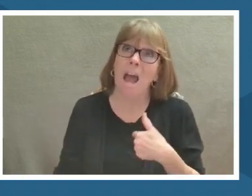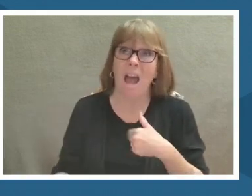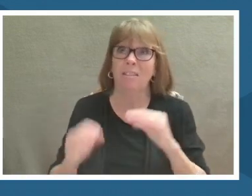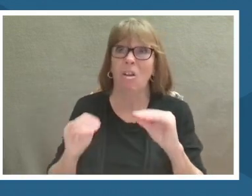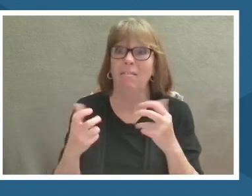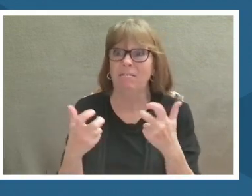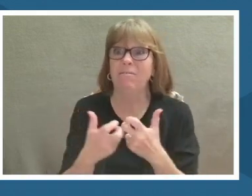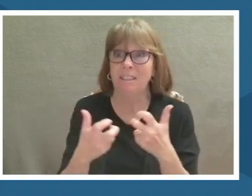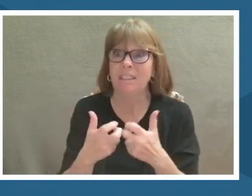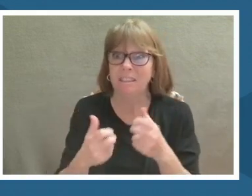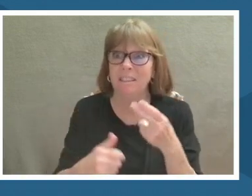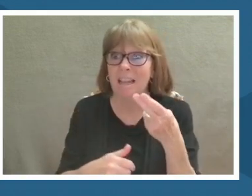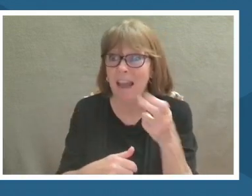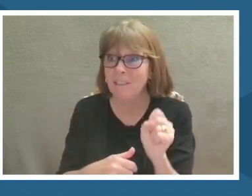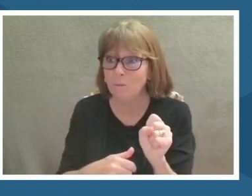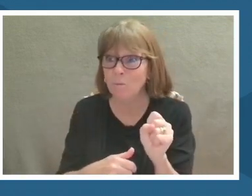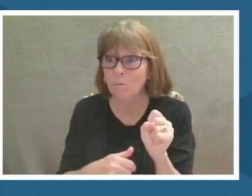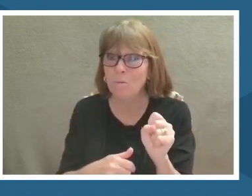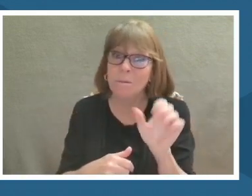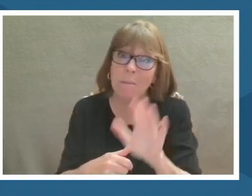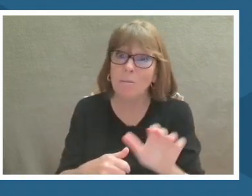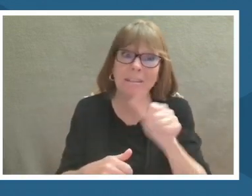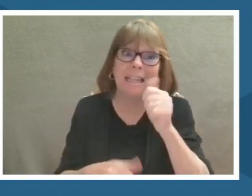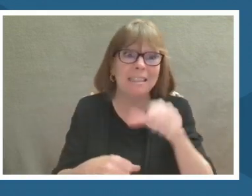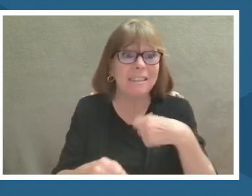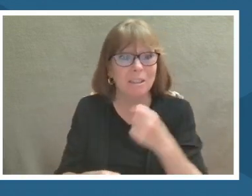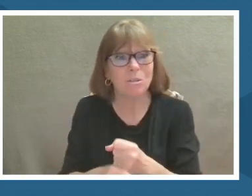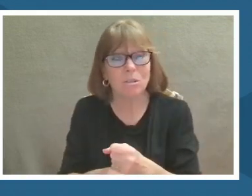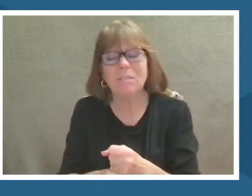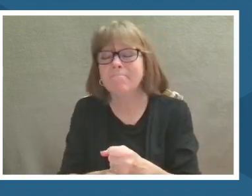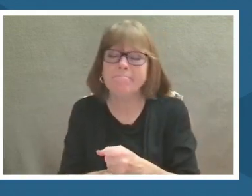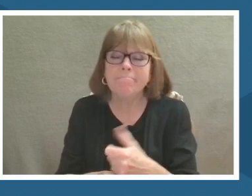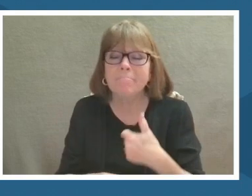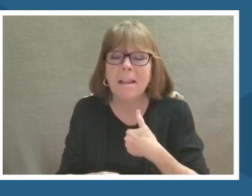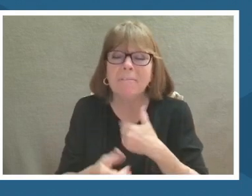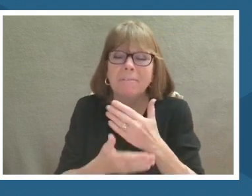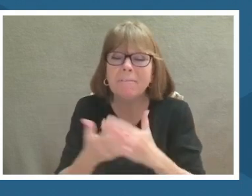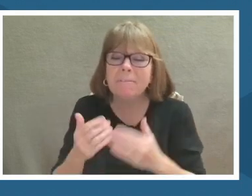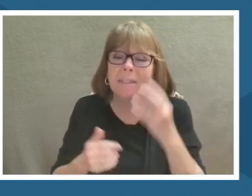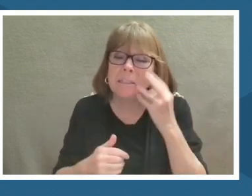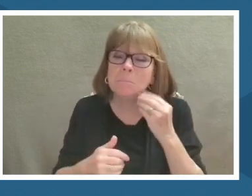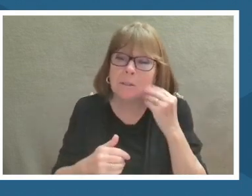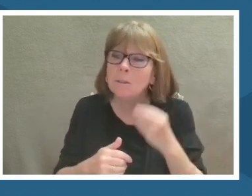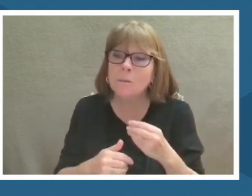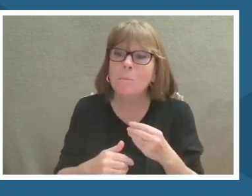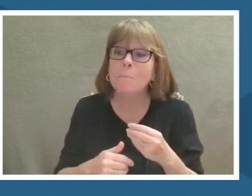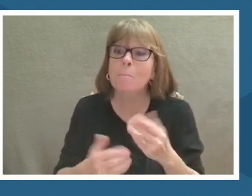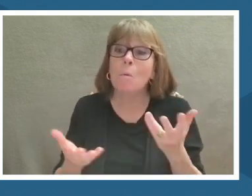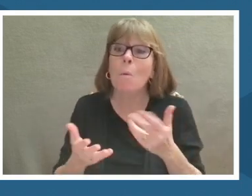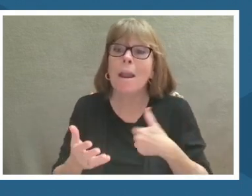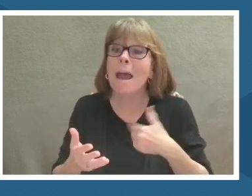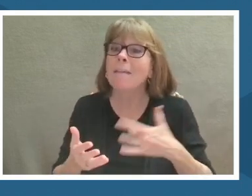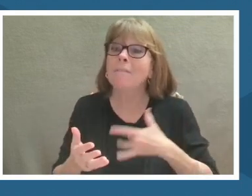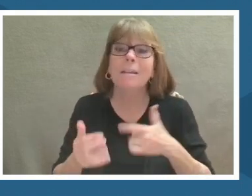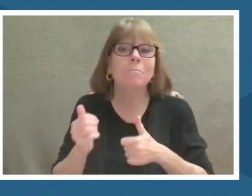for for about 10 years i have a little bit of experience to me what i think is